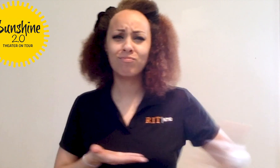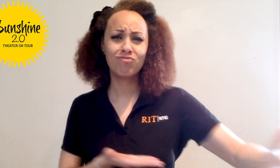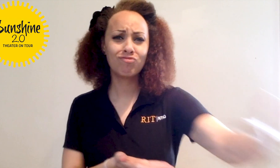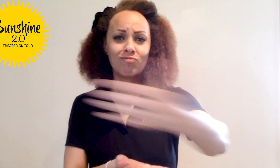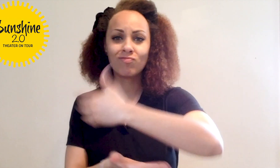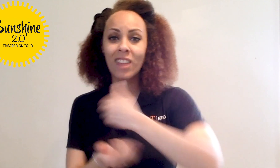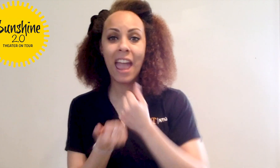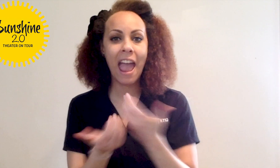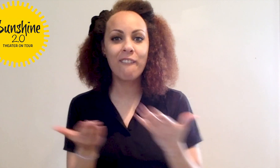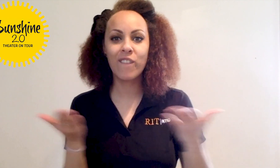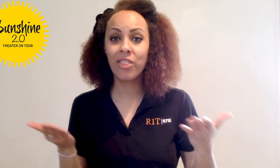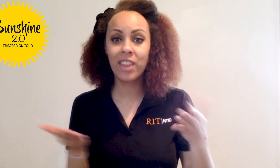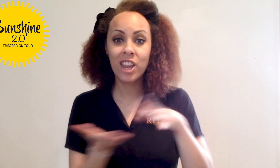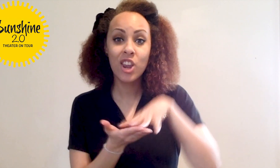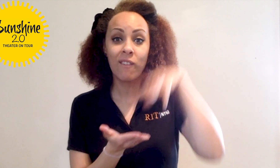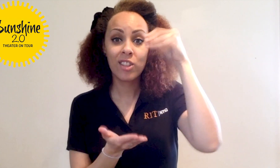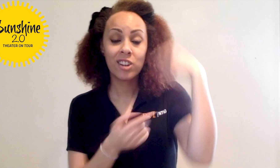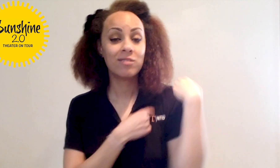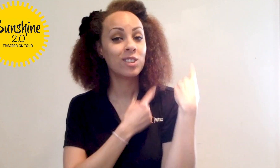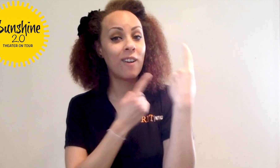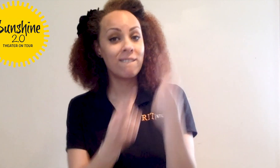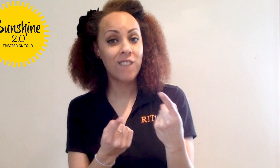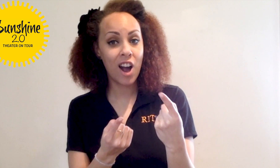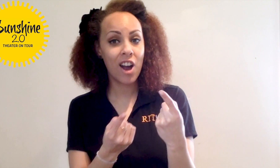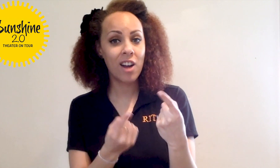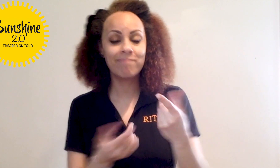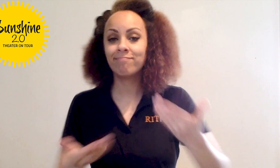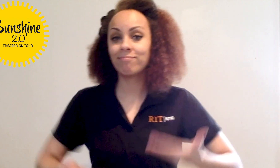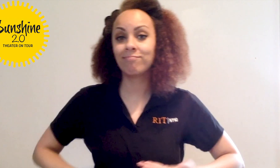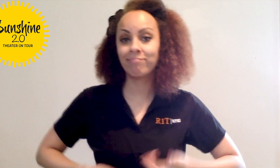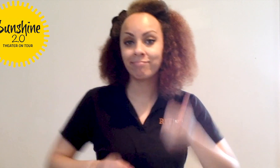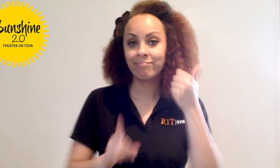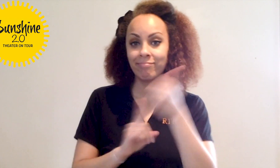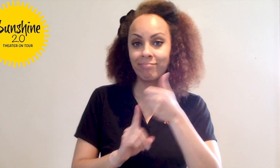Now, take everything you’ve learned so far: